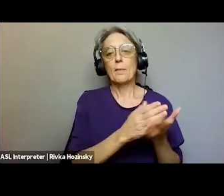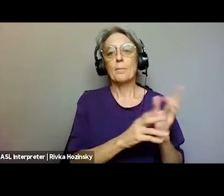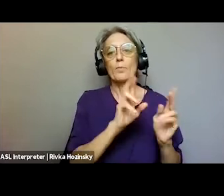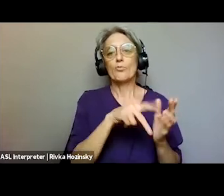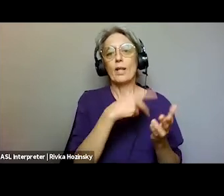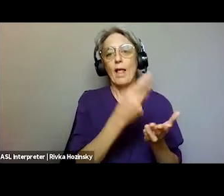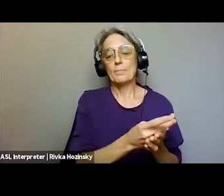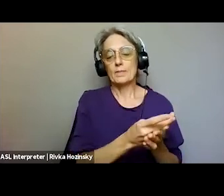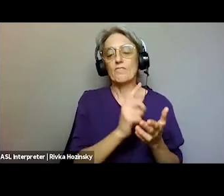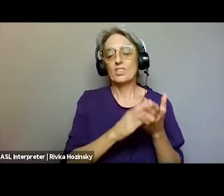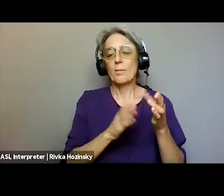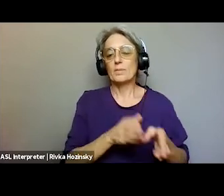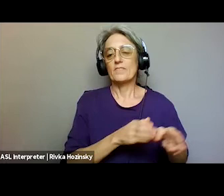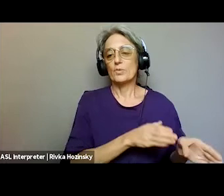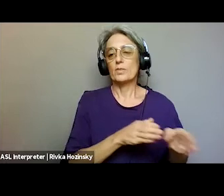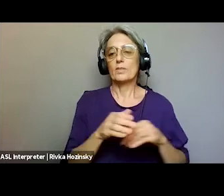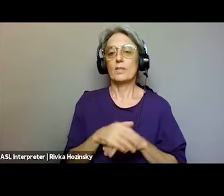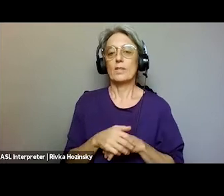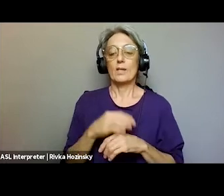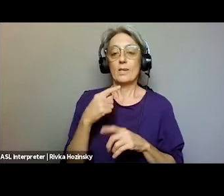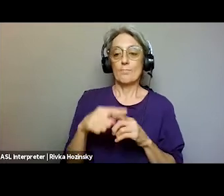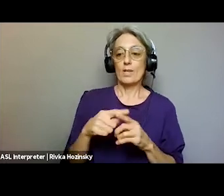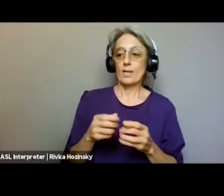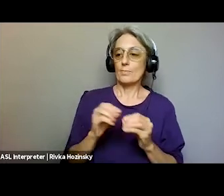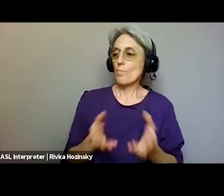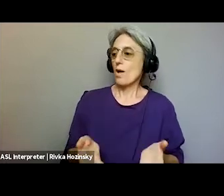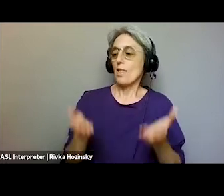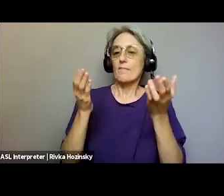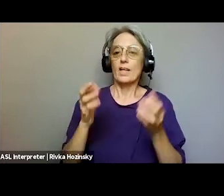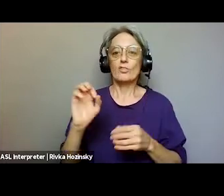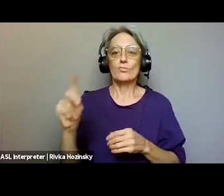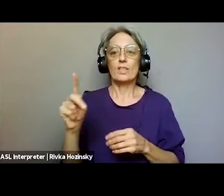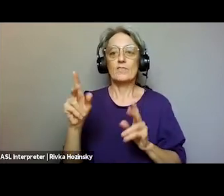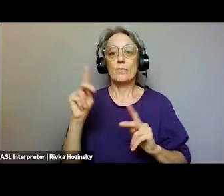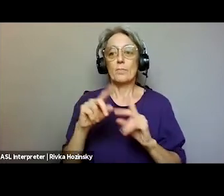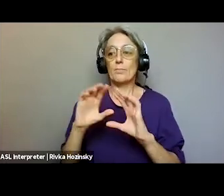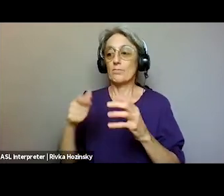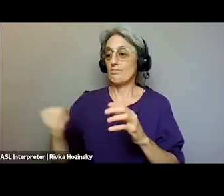but we also see that elevated risk in individuals who have absolutely no history of mental illness